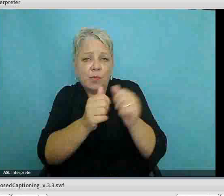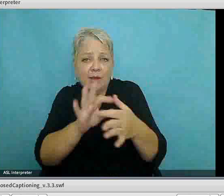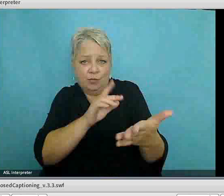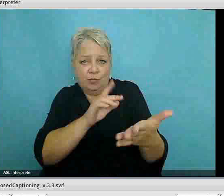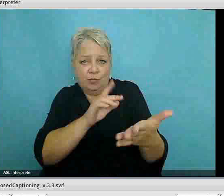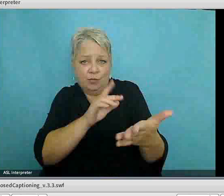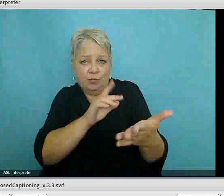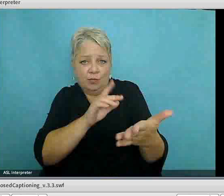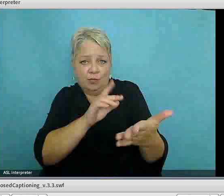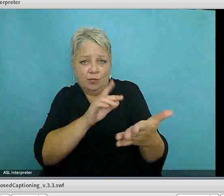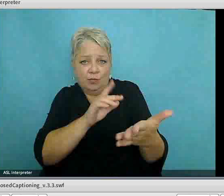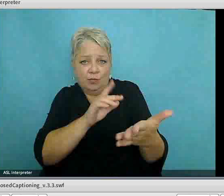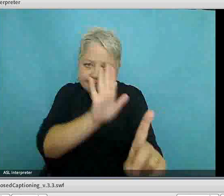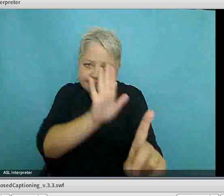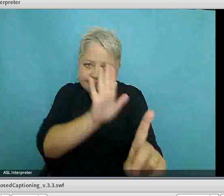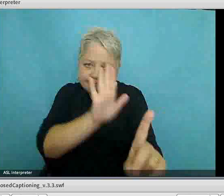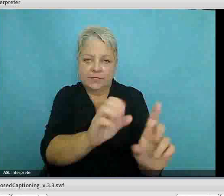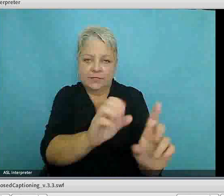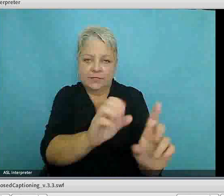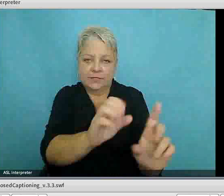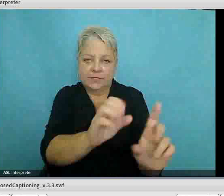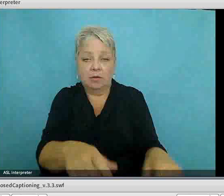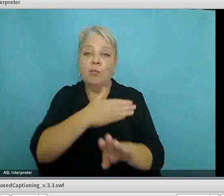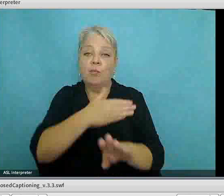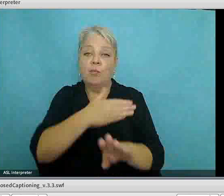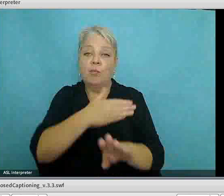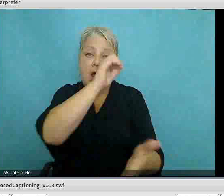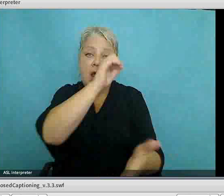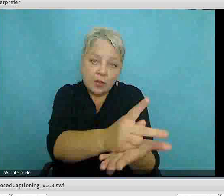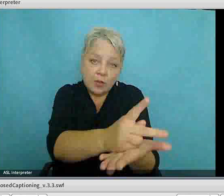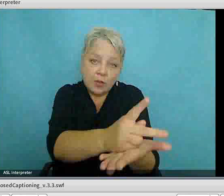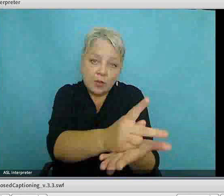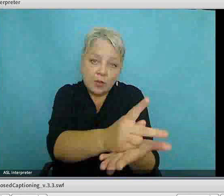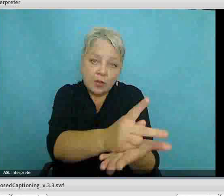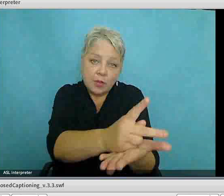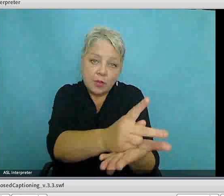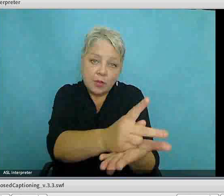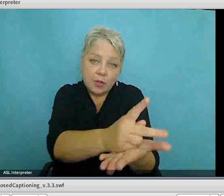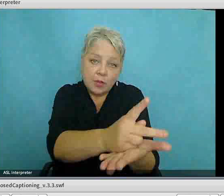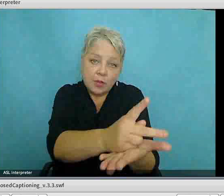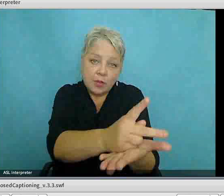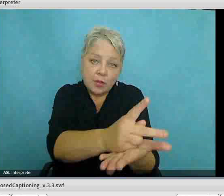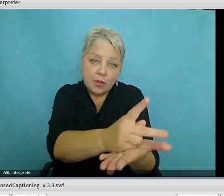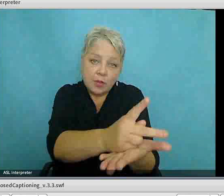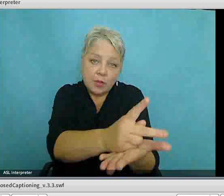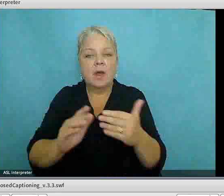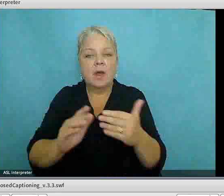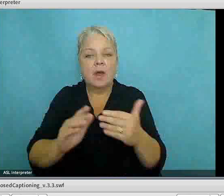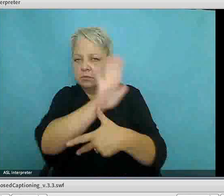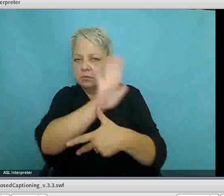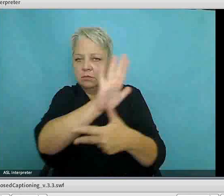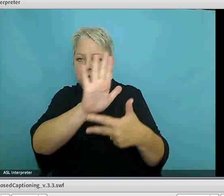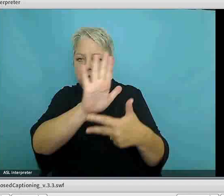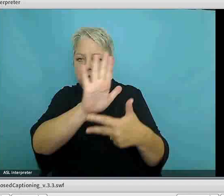So they will receive payment for any enrollee. They must receive payment through the health plan.